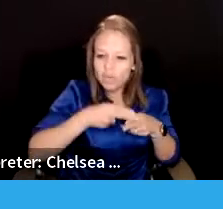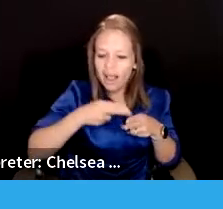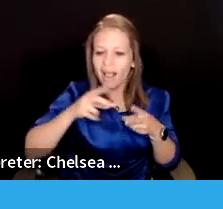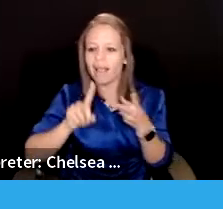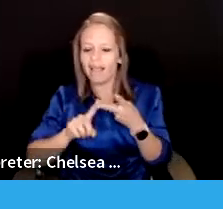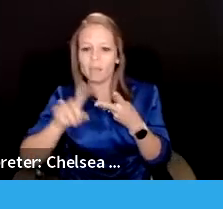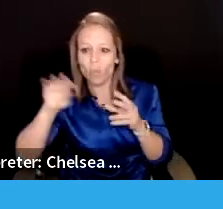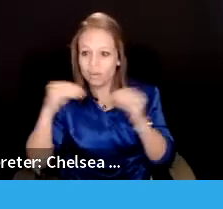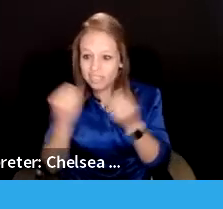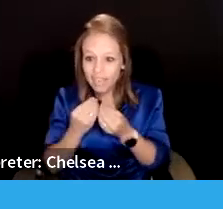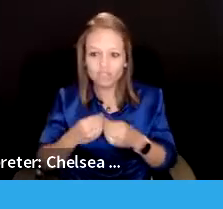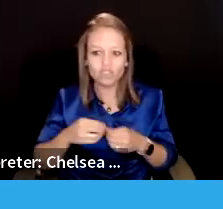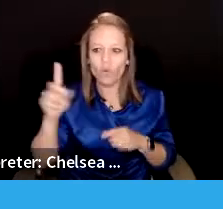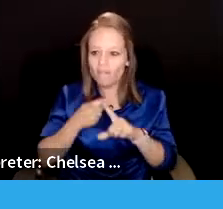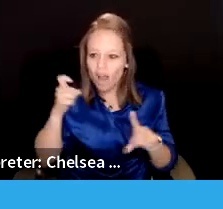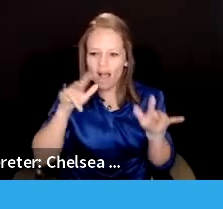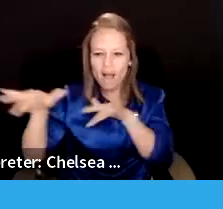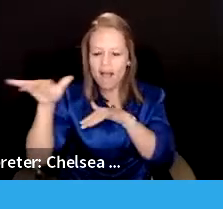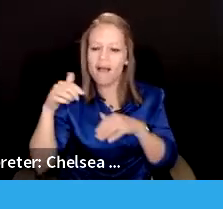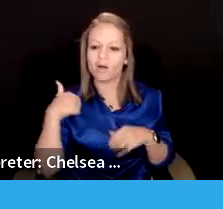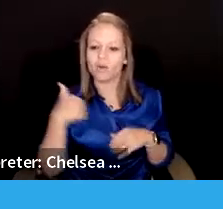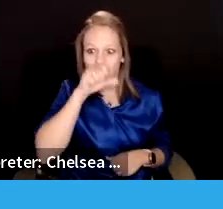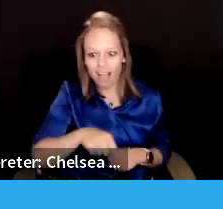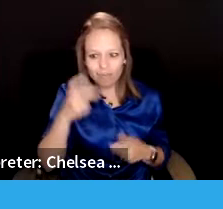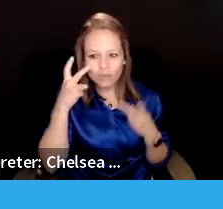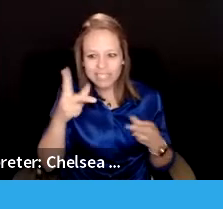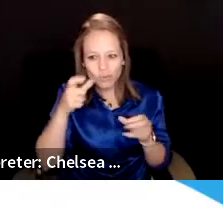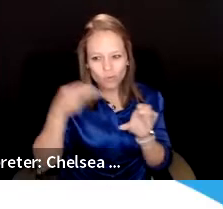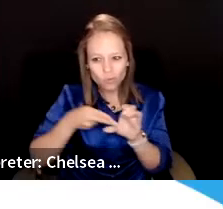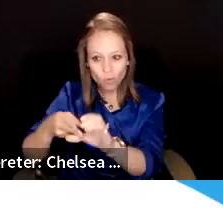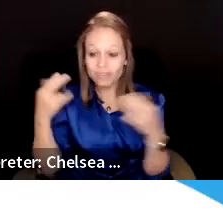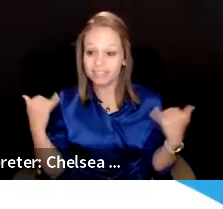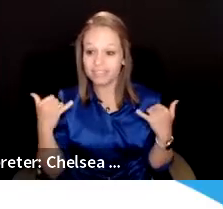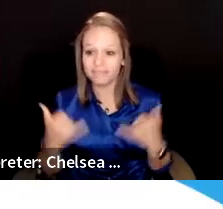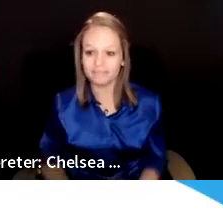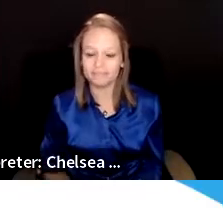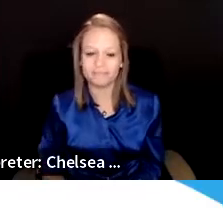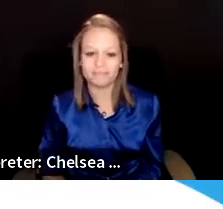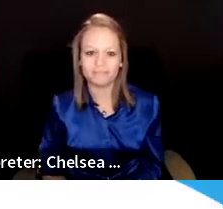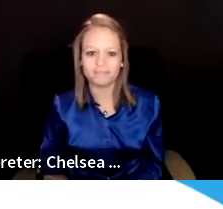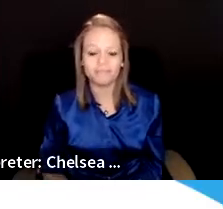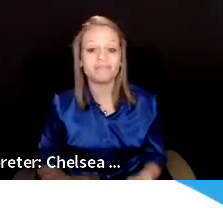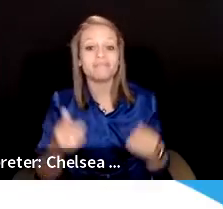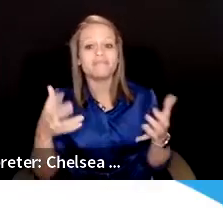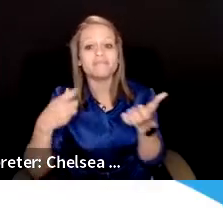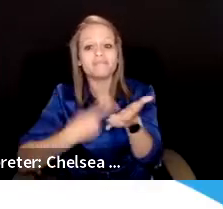and we left to see who is with us today.